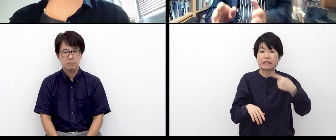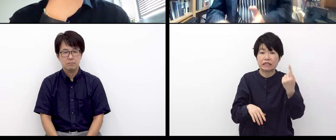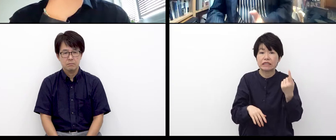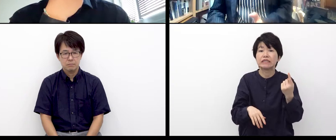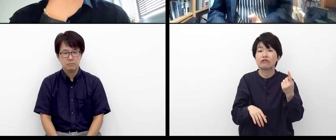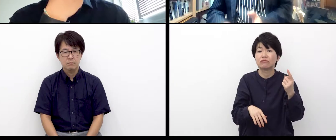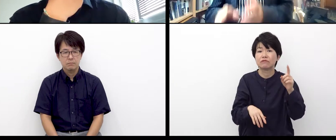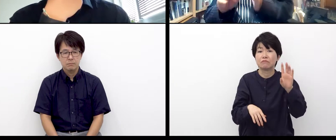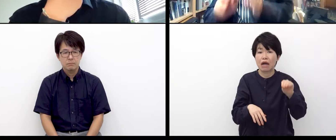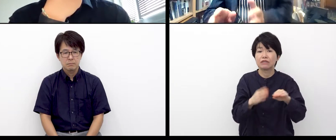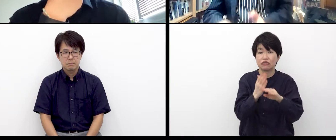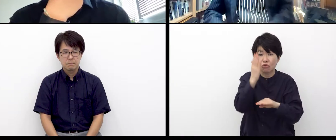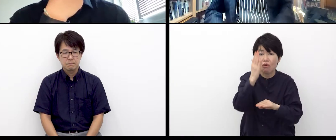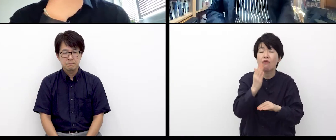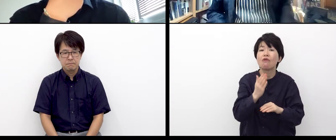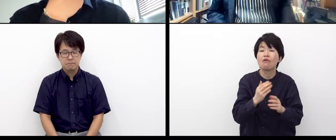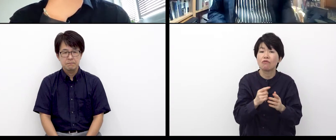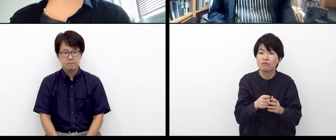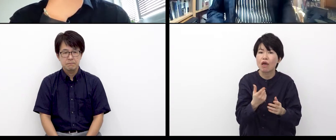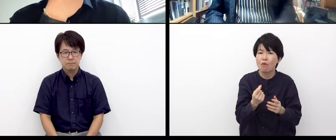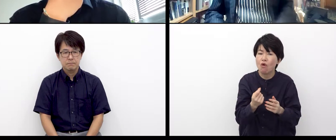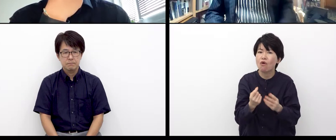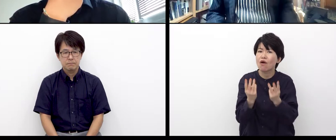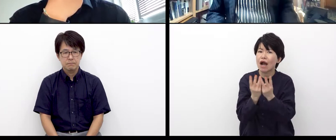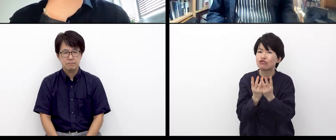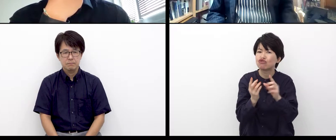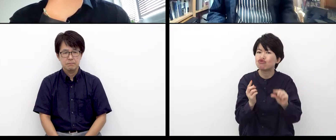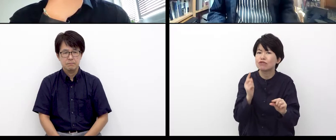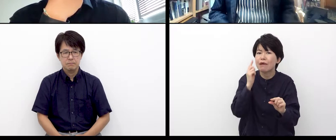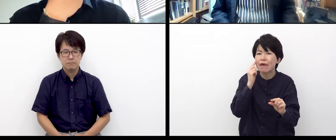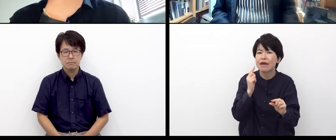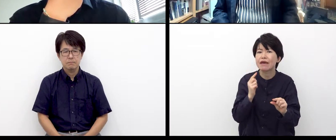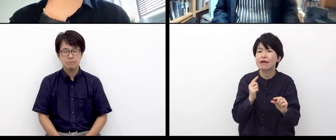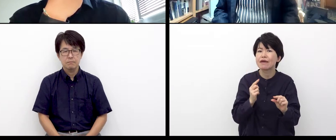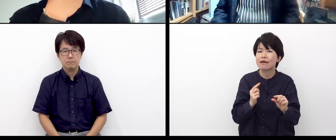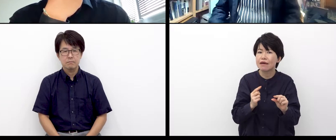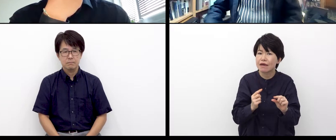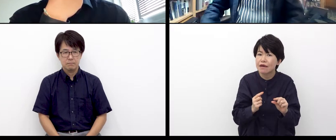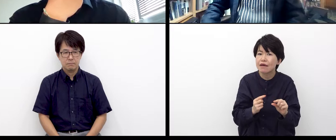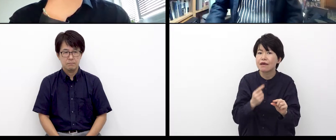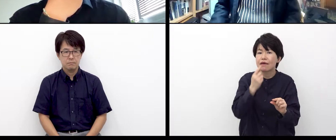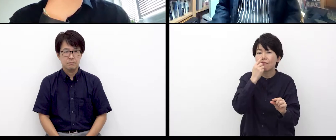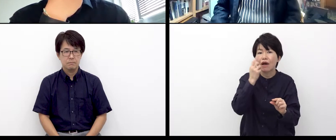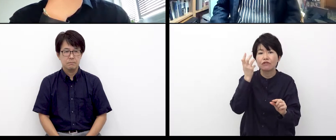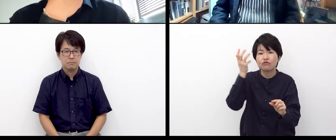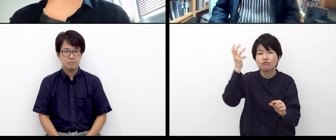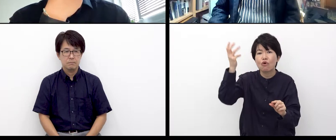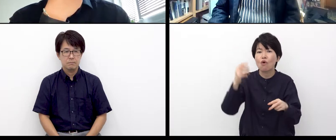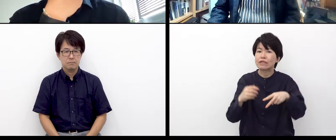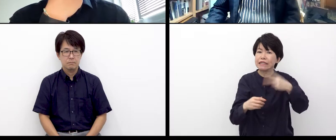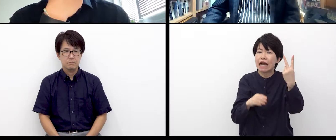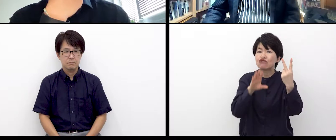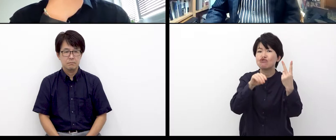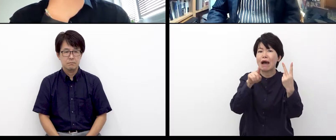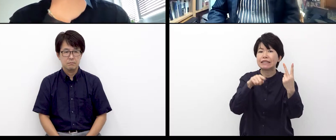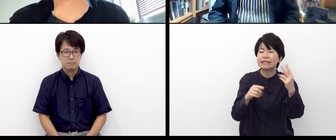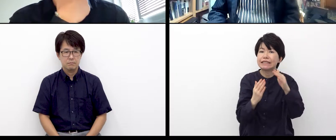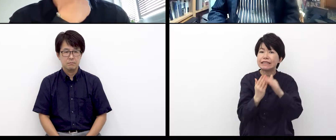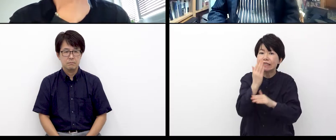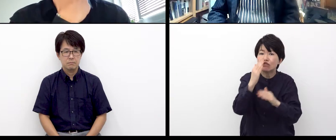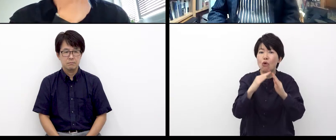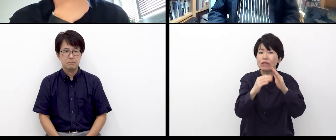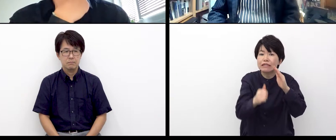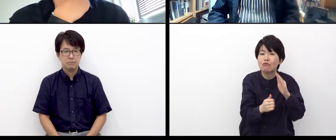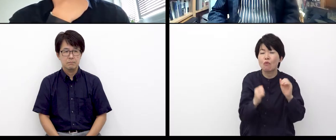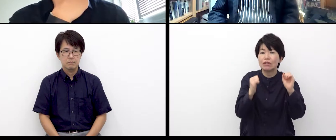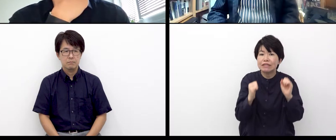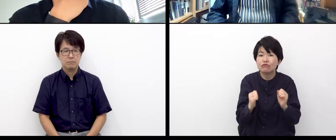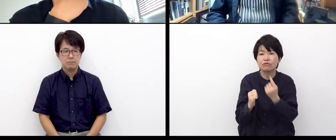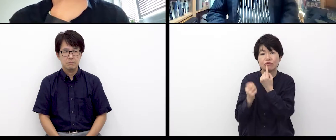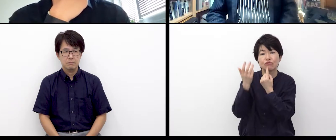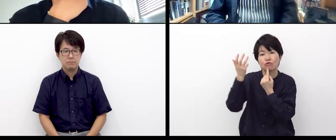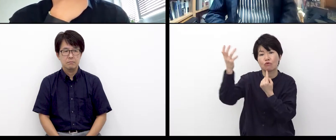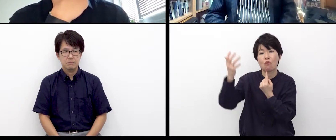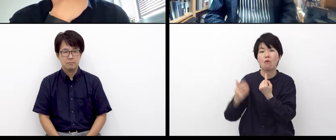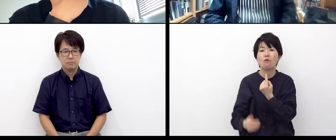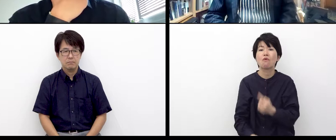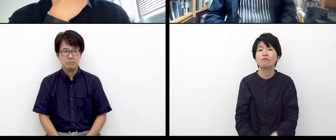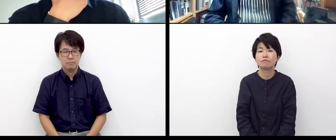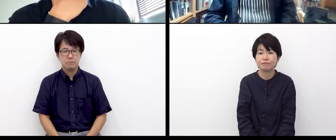but considering that it’s underestimated, I assume that it will be over 200 million people, at least.